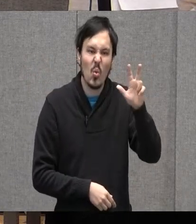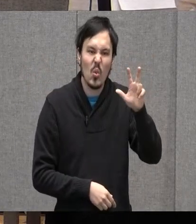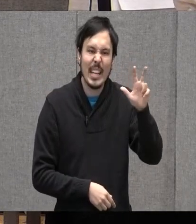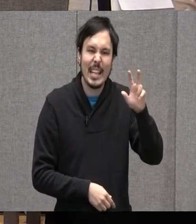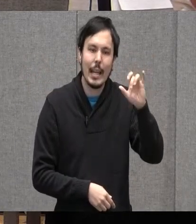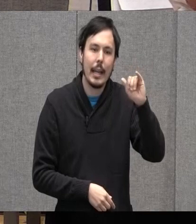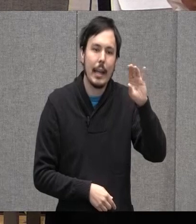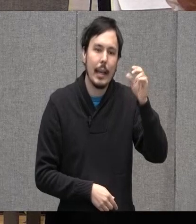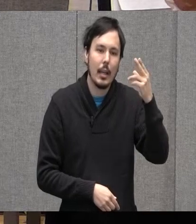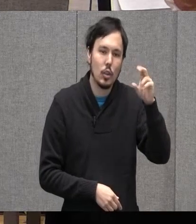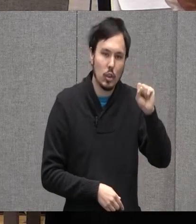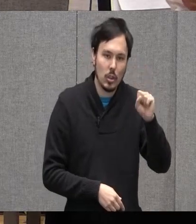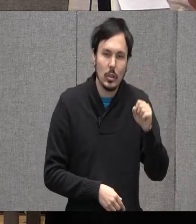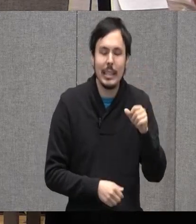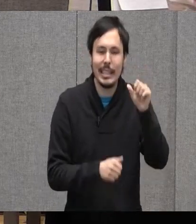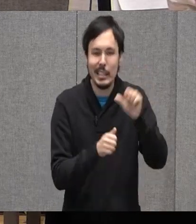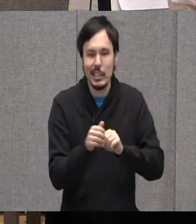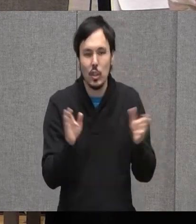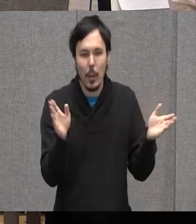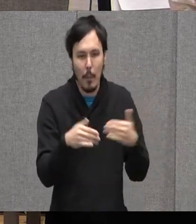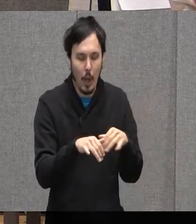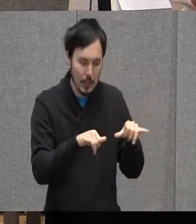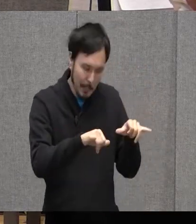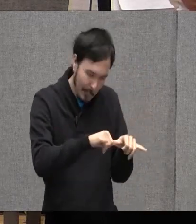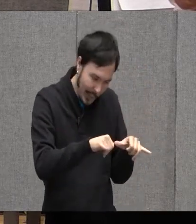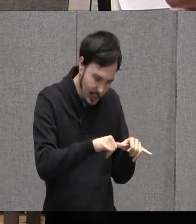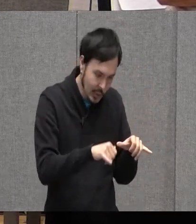Each box measure nine inches by 15 inches.